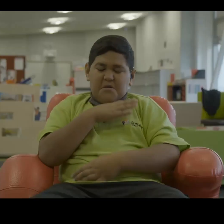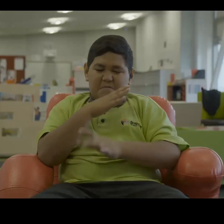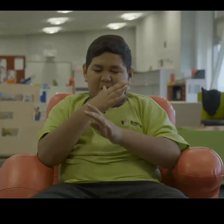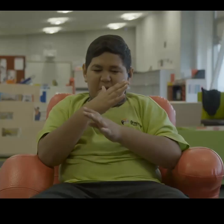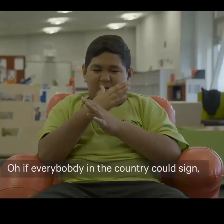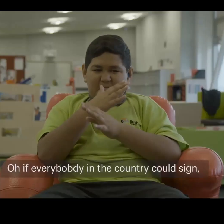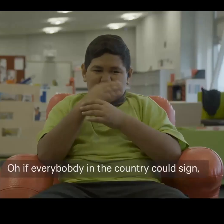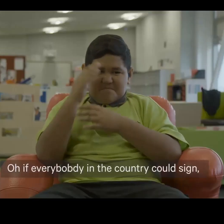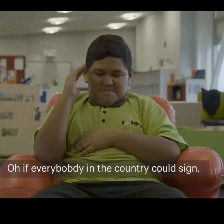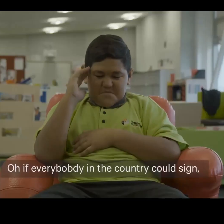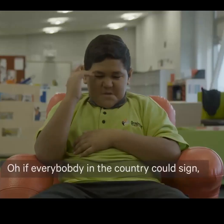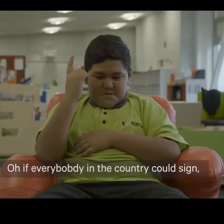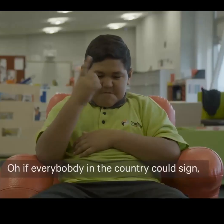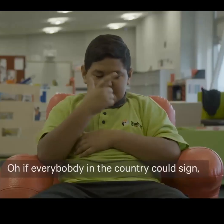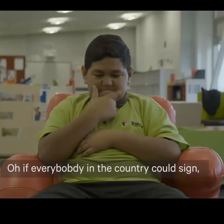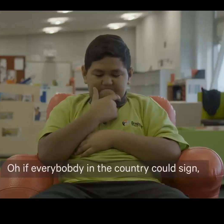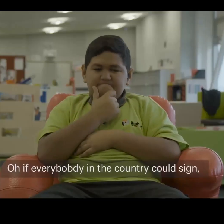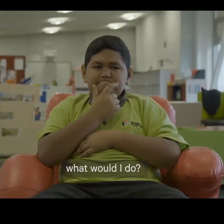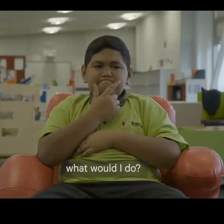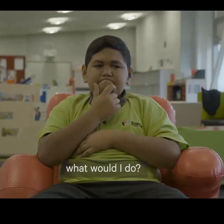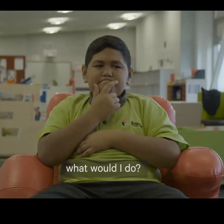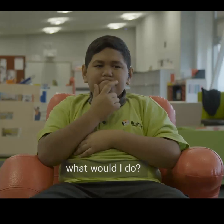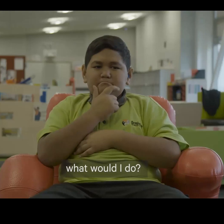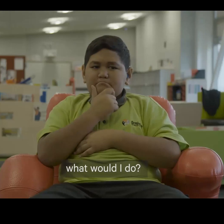Ooh, if everybody in the country could sign, what would I do?